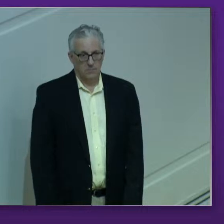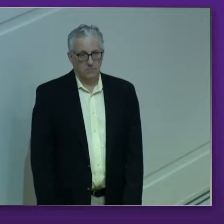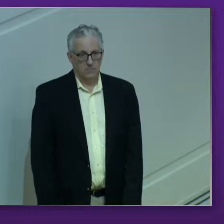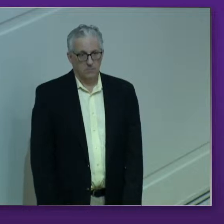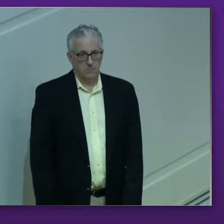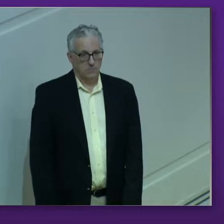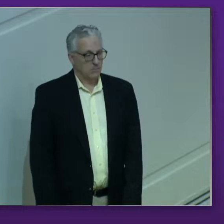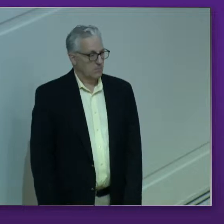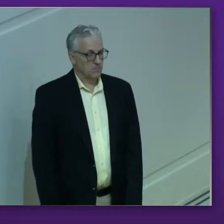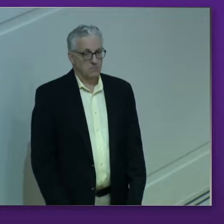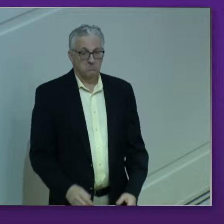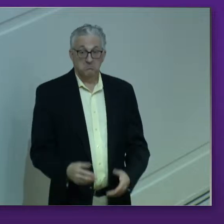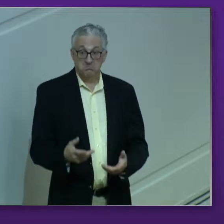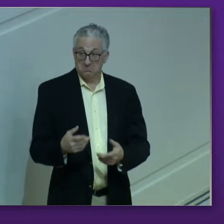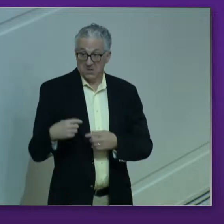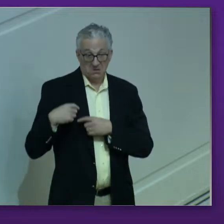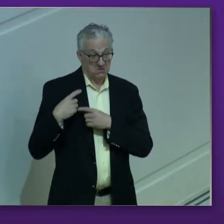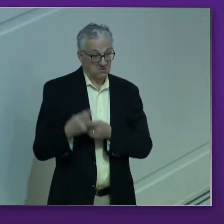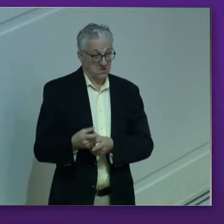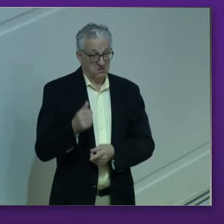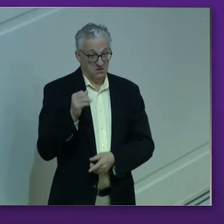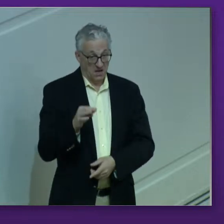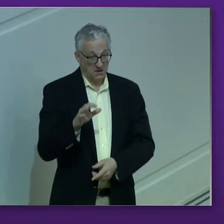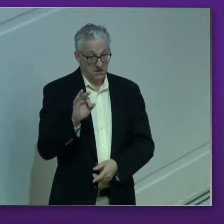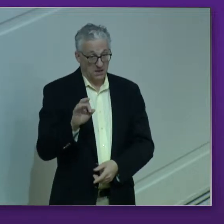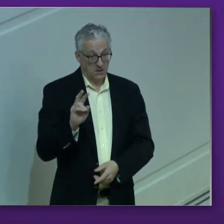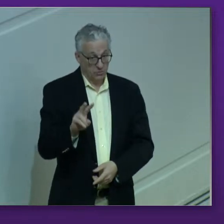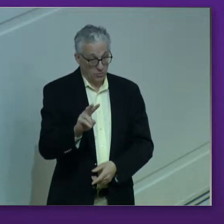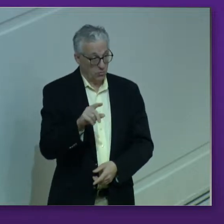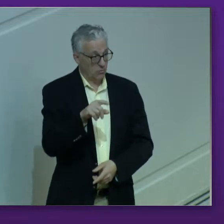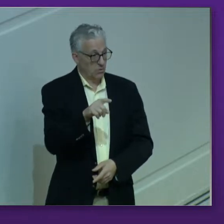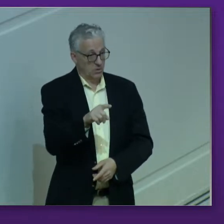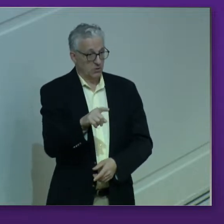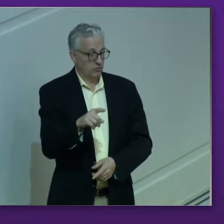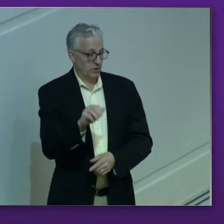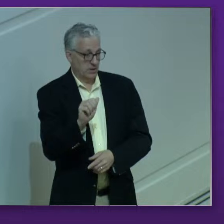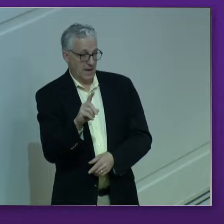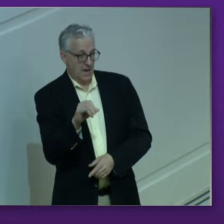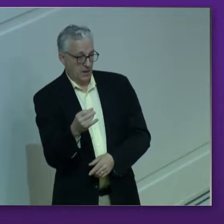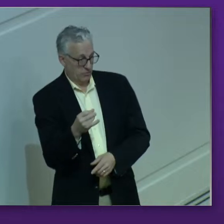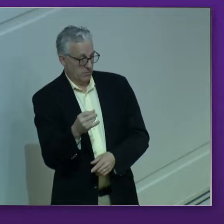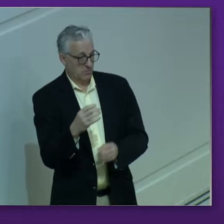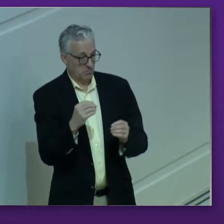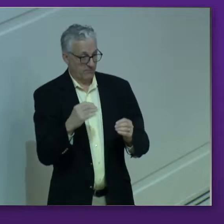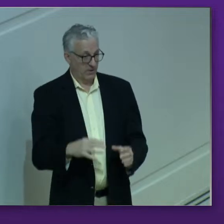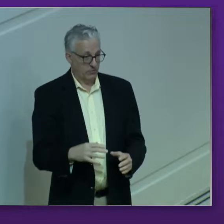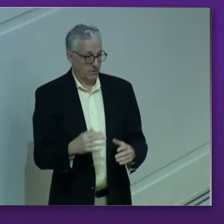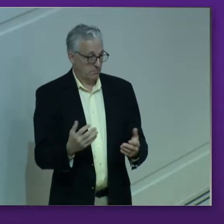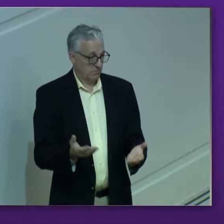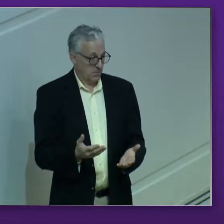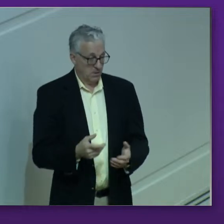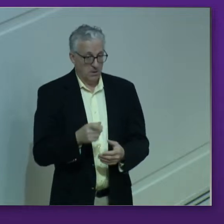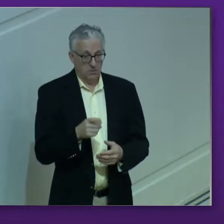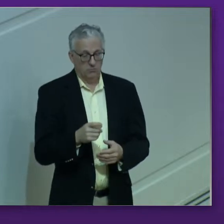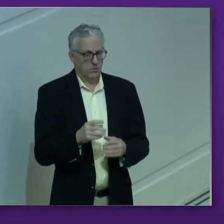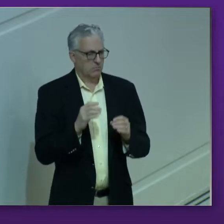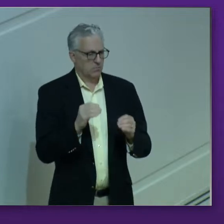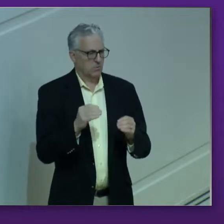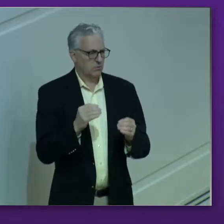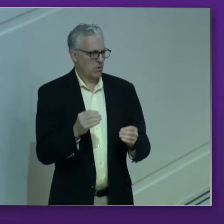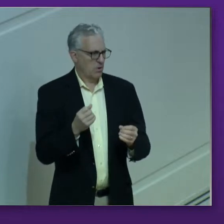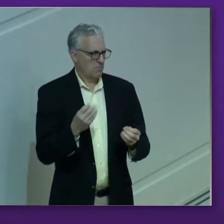SINCE 1992 PROF. KELLY HAS